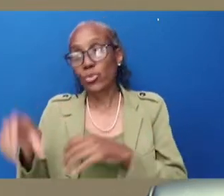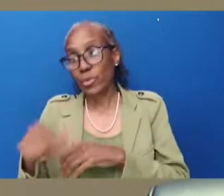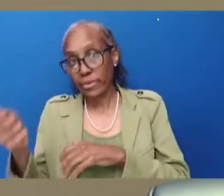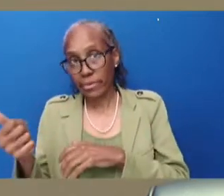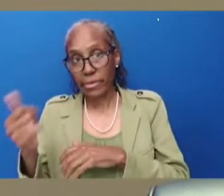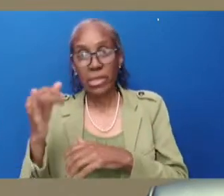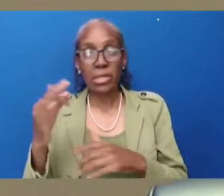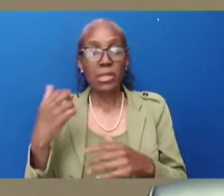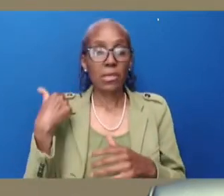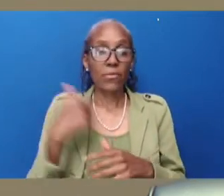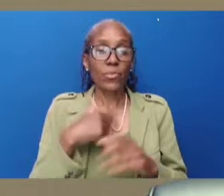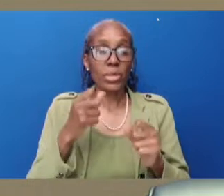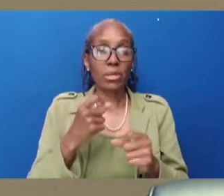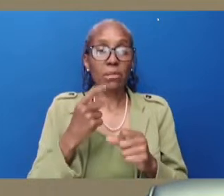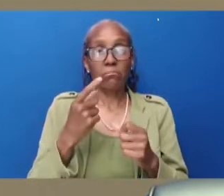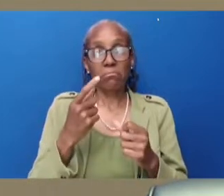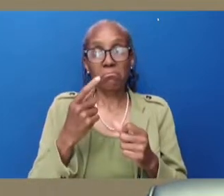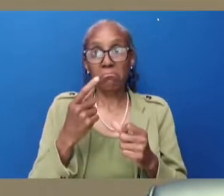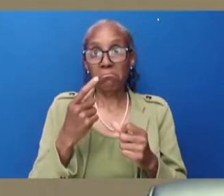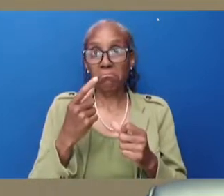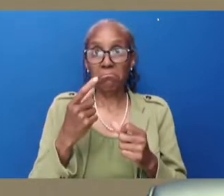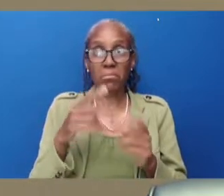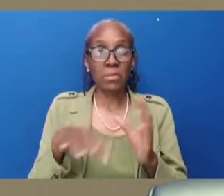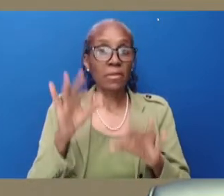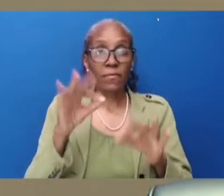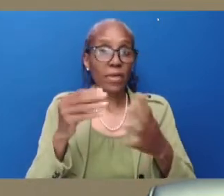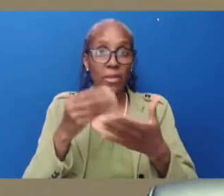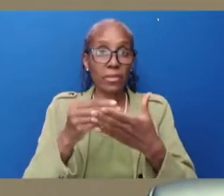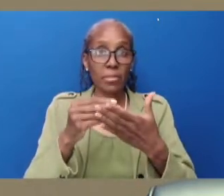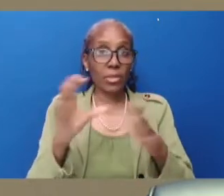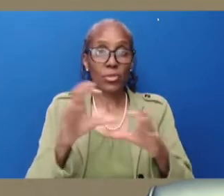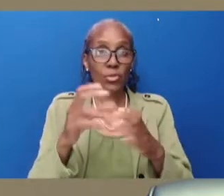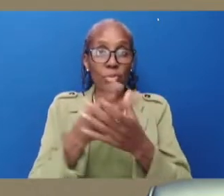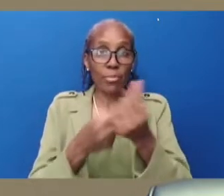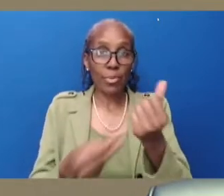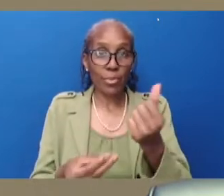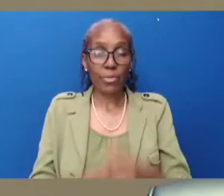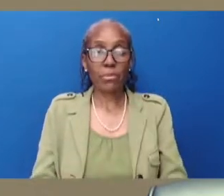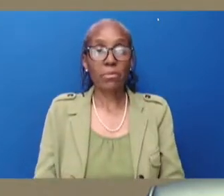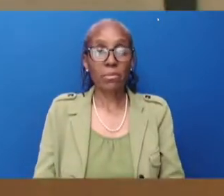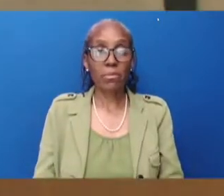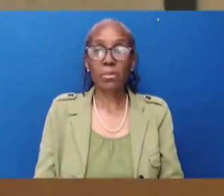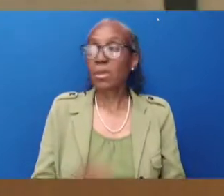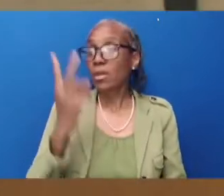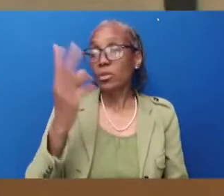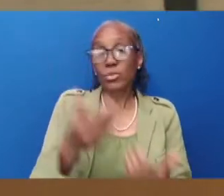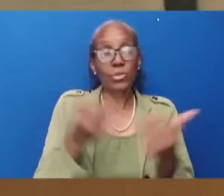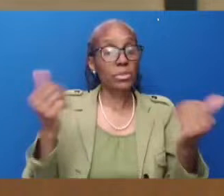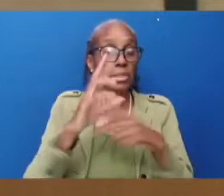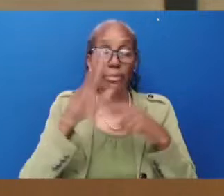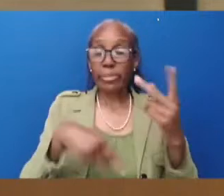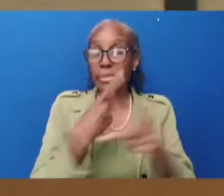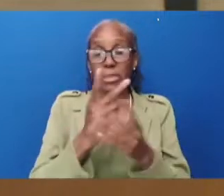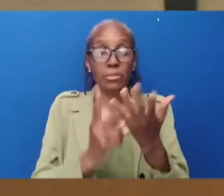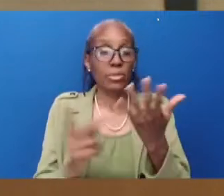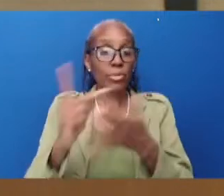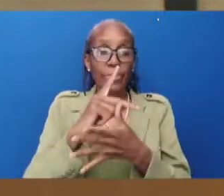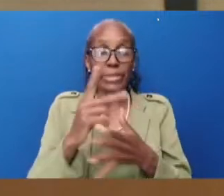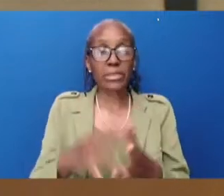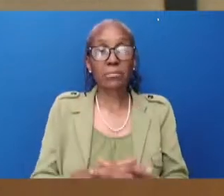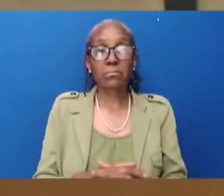DENY ONE TO DO THE OTHER.